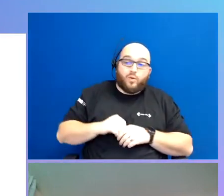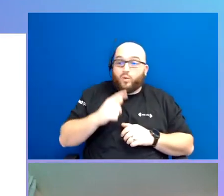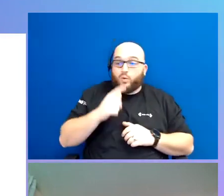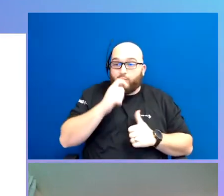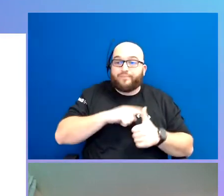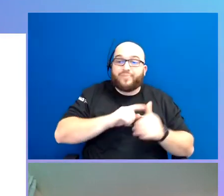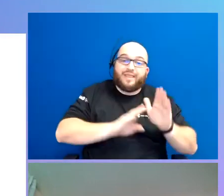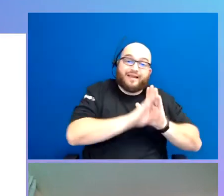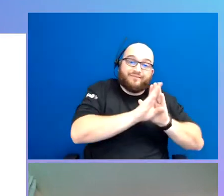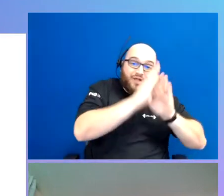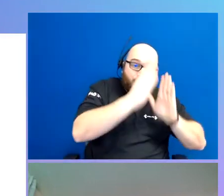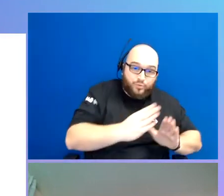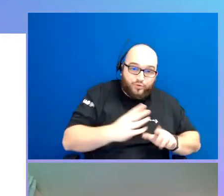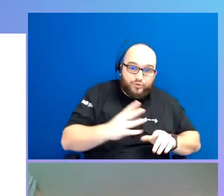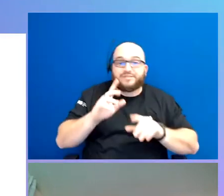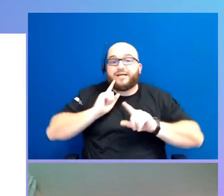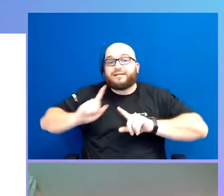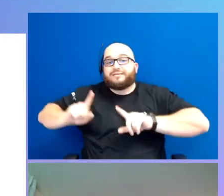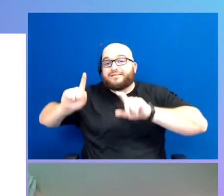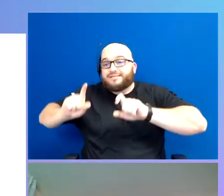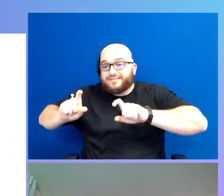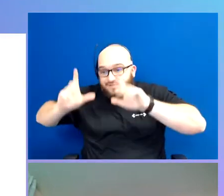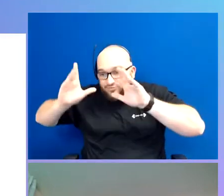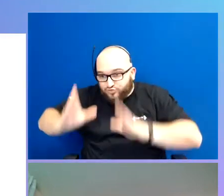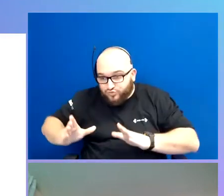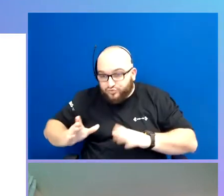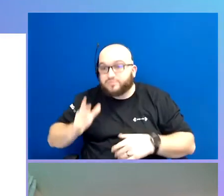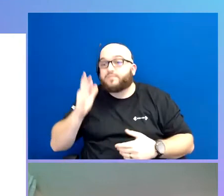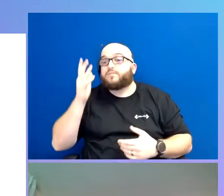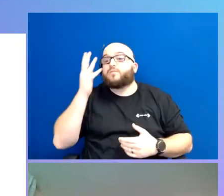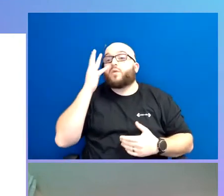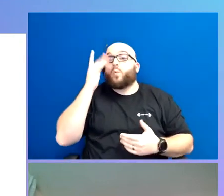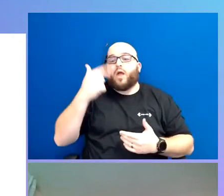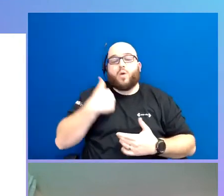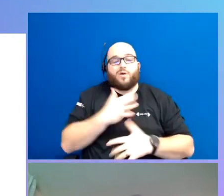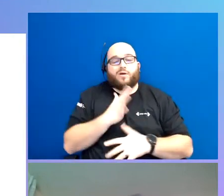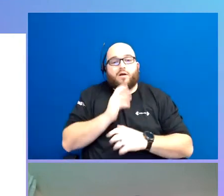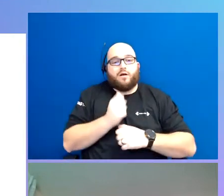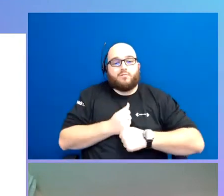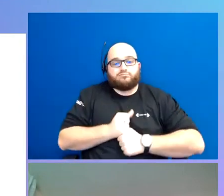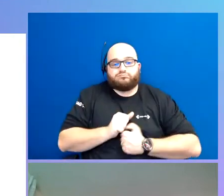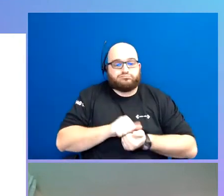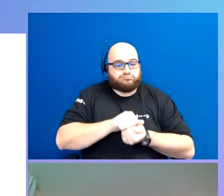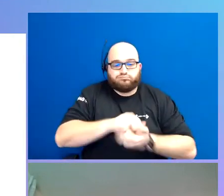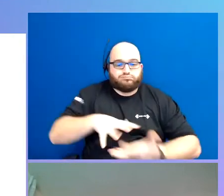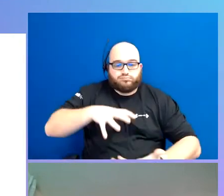sure. Uh, because the session was designed mainly for them.